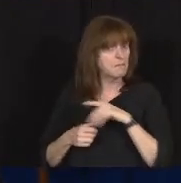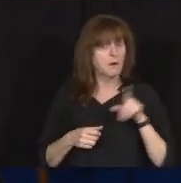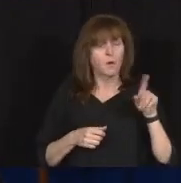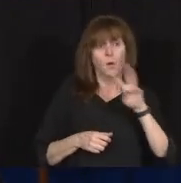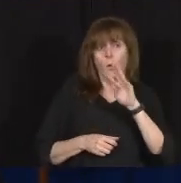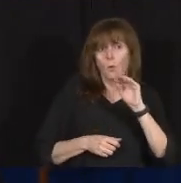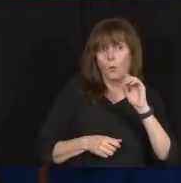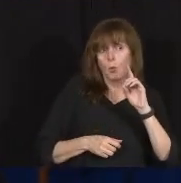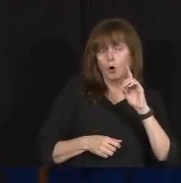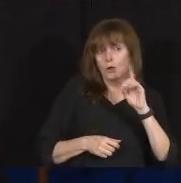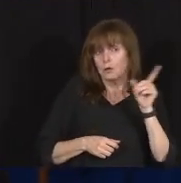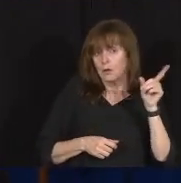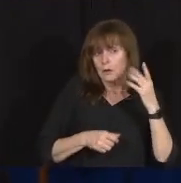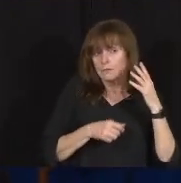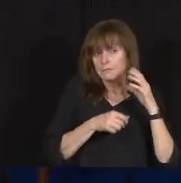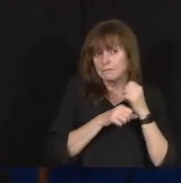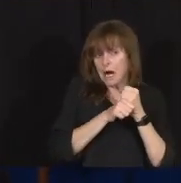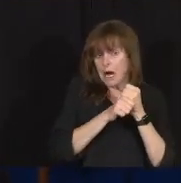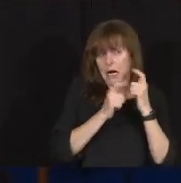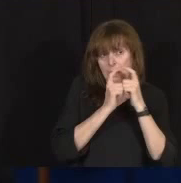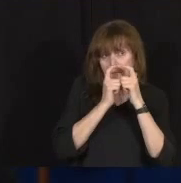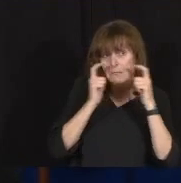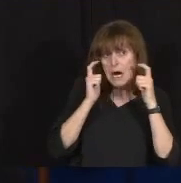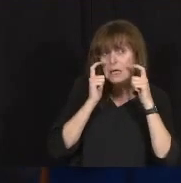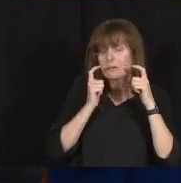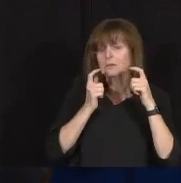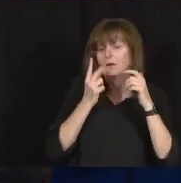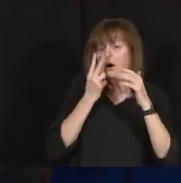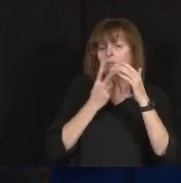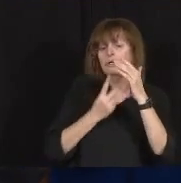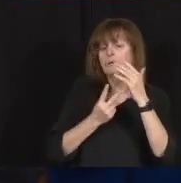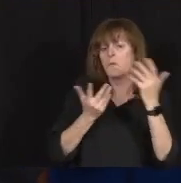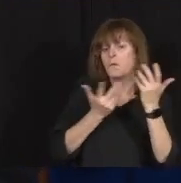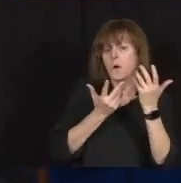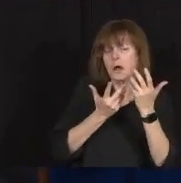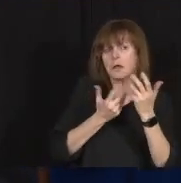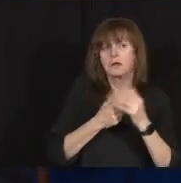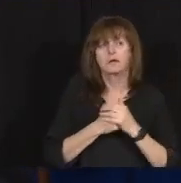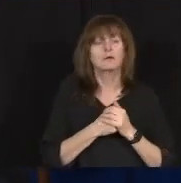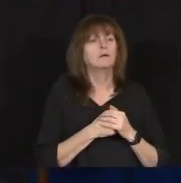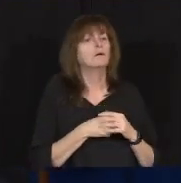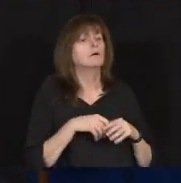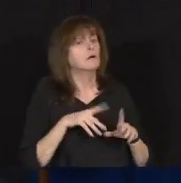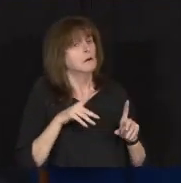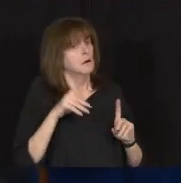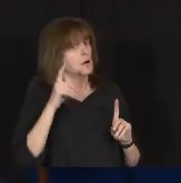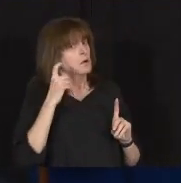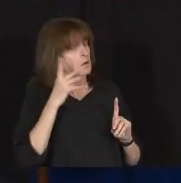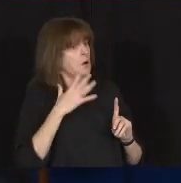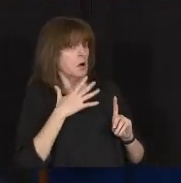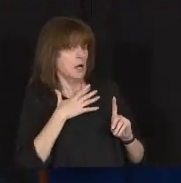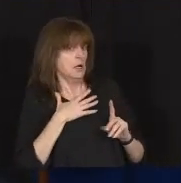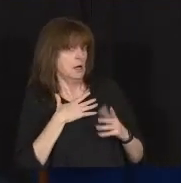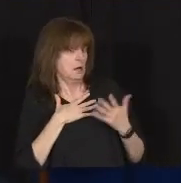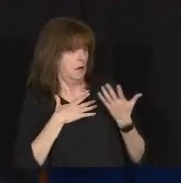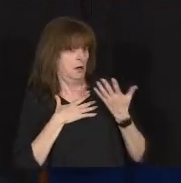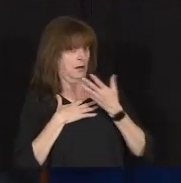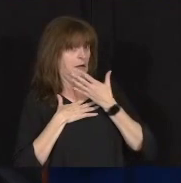It is a lot better. And the numbers are s o fluid. T hey are moving constantly.